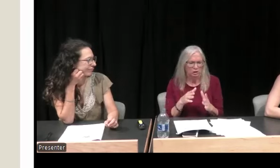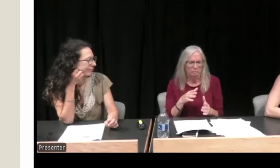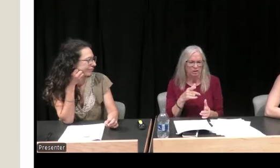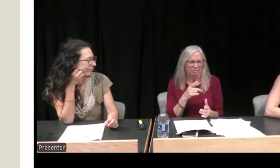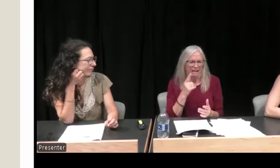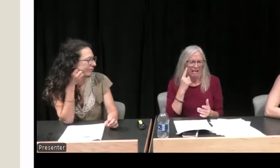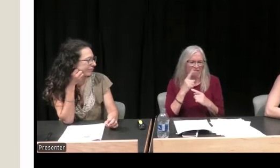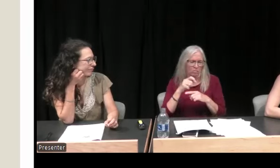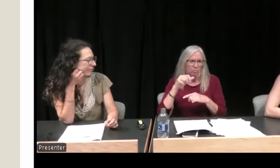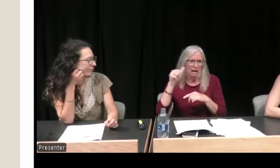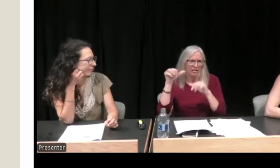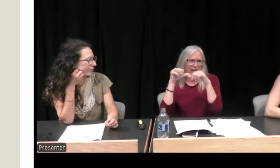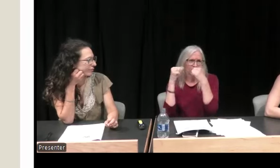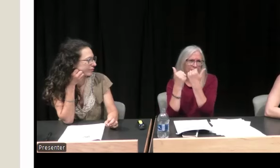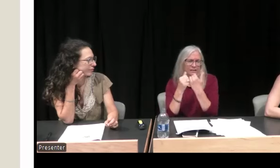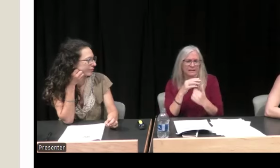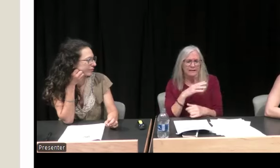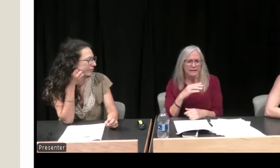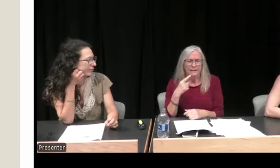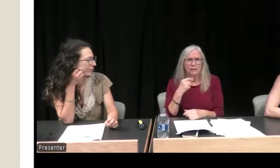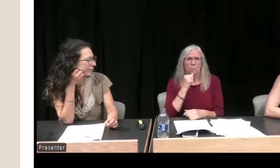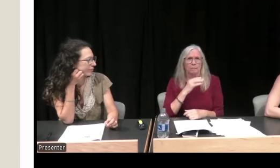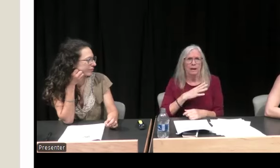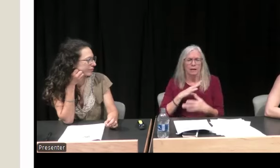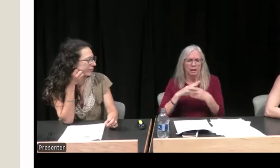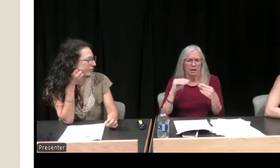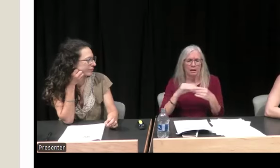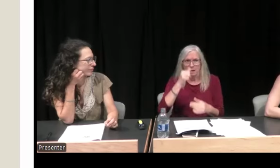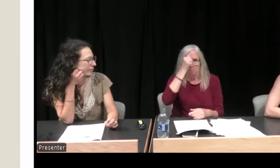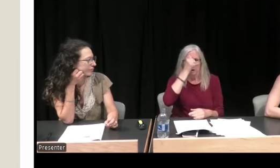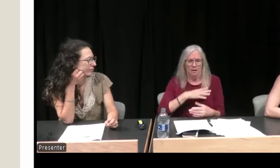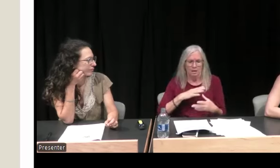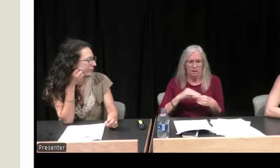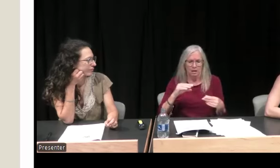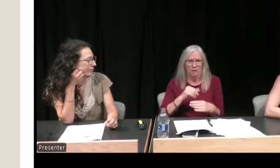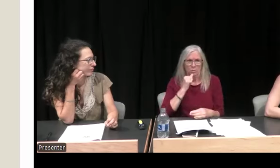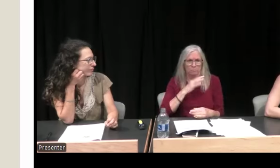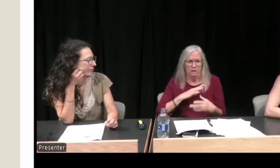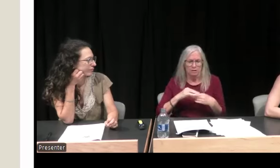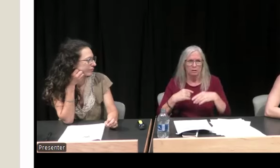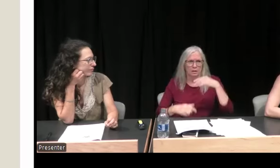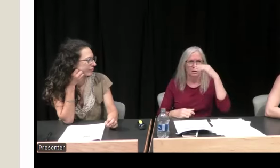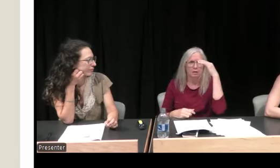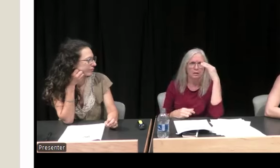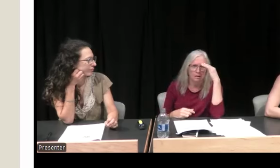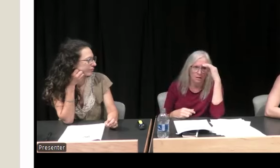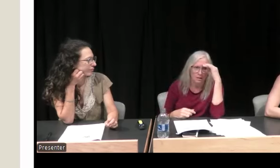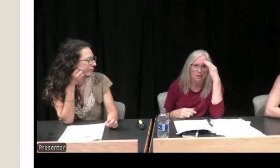you're getting access only through an interpreter you're only watching One interpreter to actually